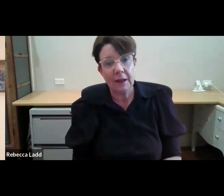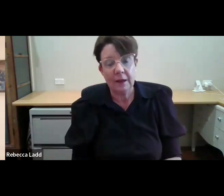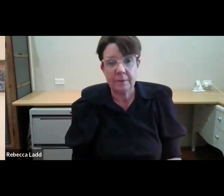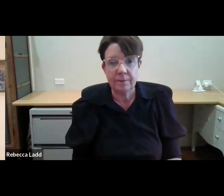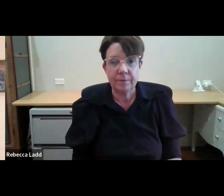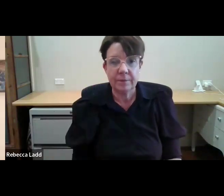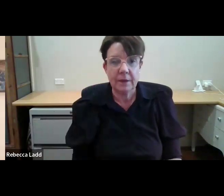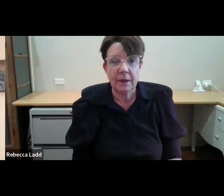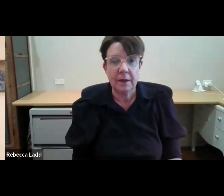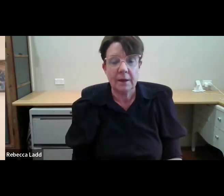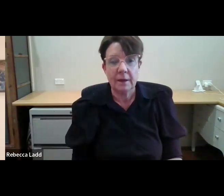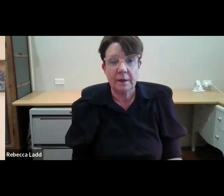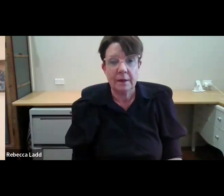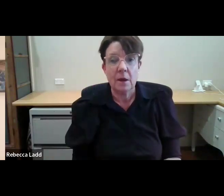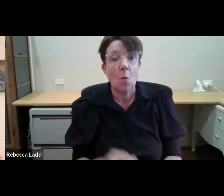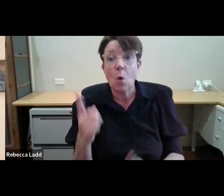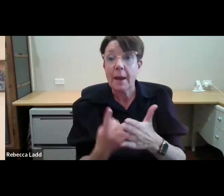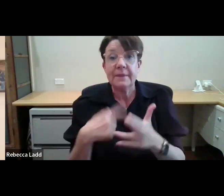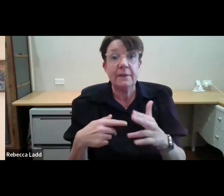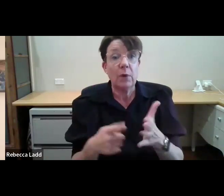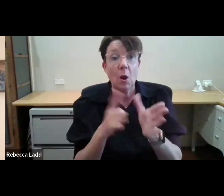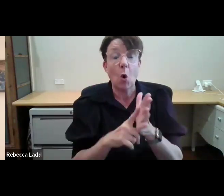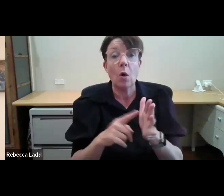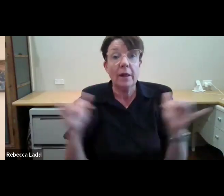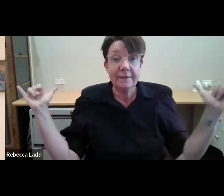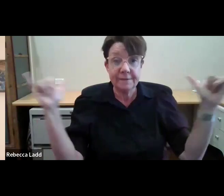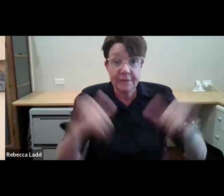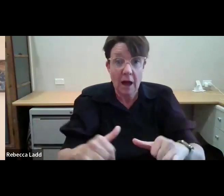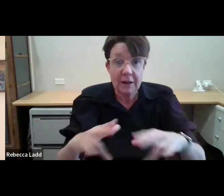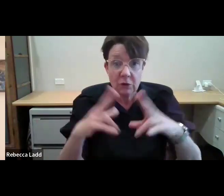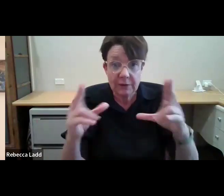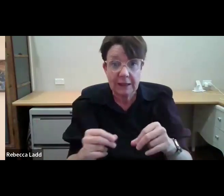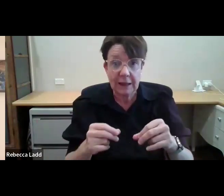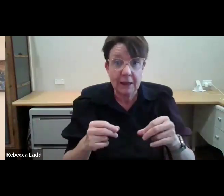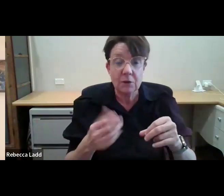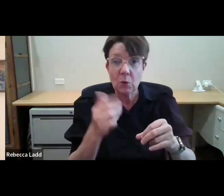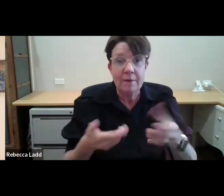Melbourne to have this conversation? I think we can use various tools and think about our